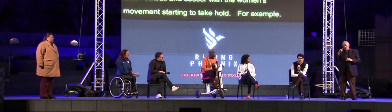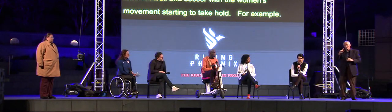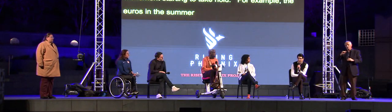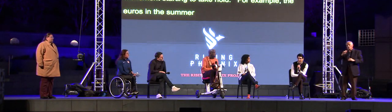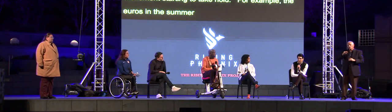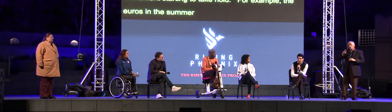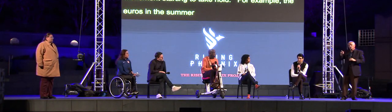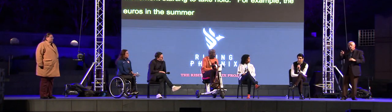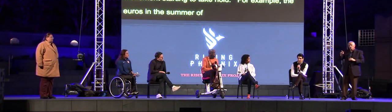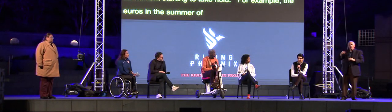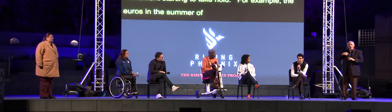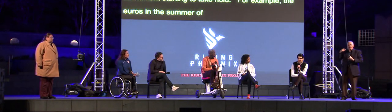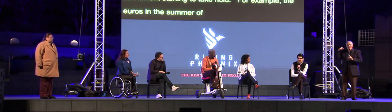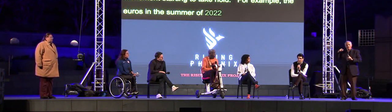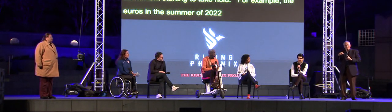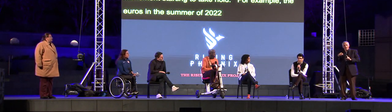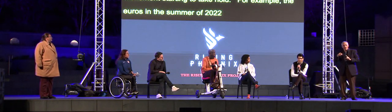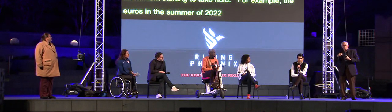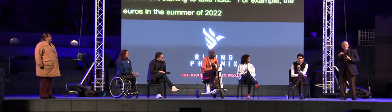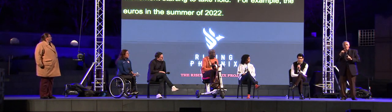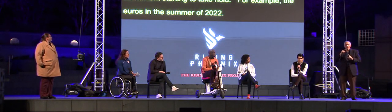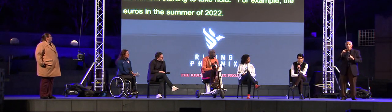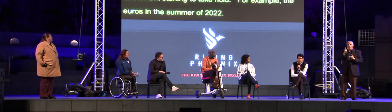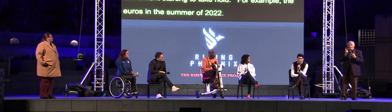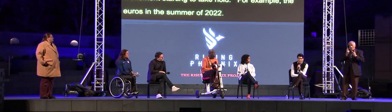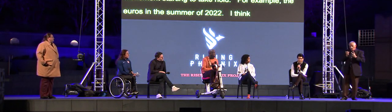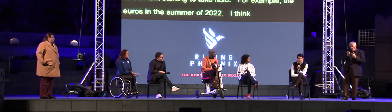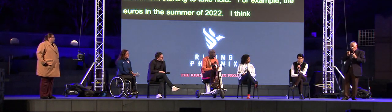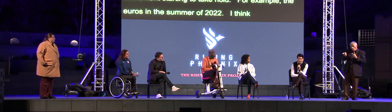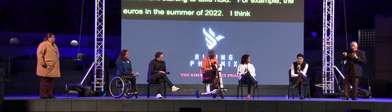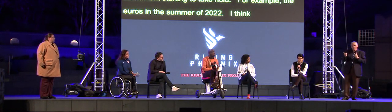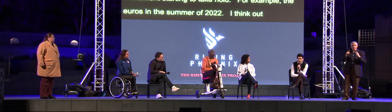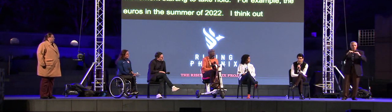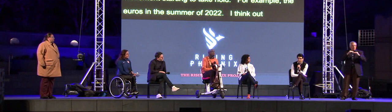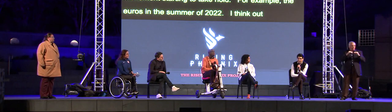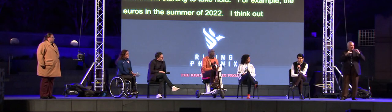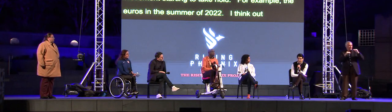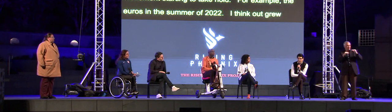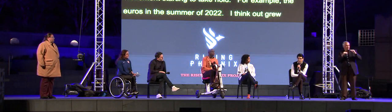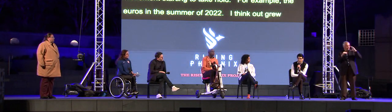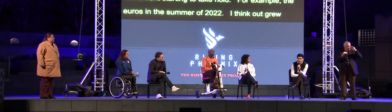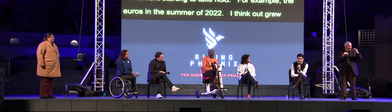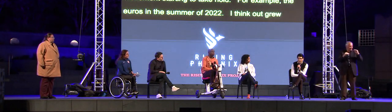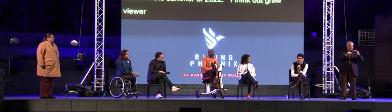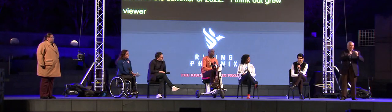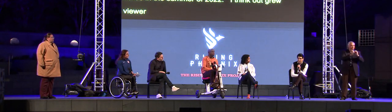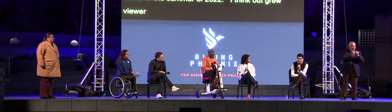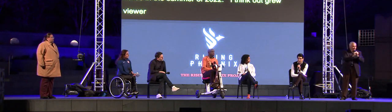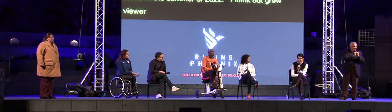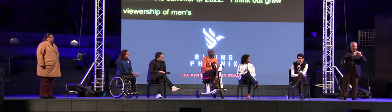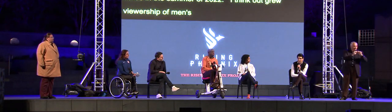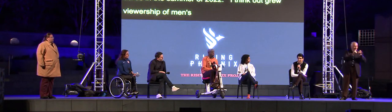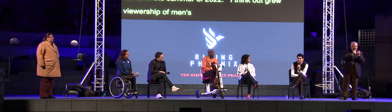I think out drove viewership of many Men's National Soccer team games around the world.